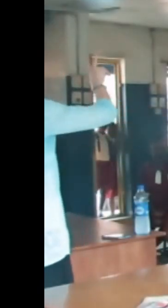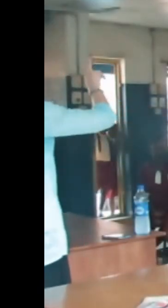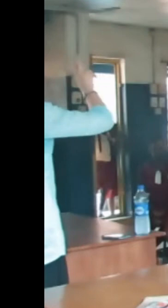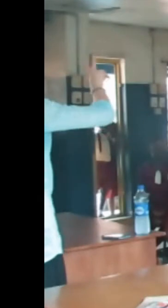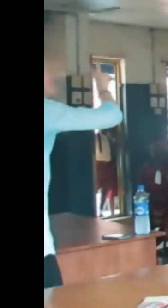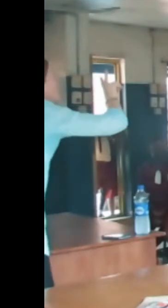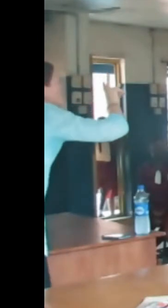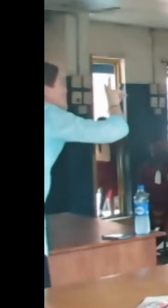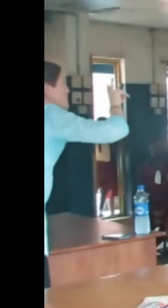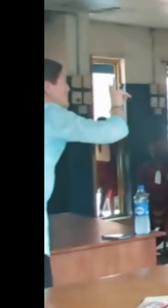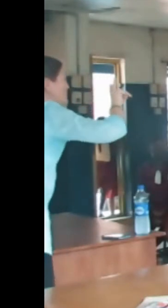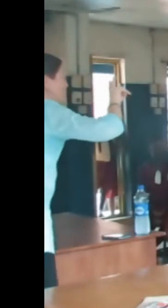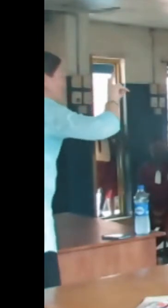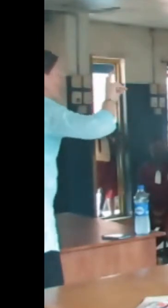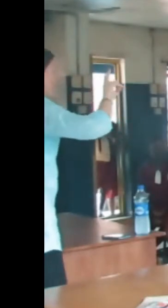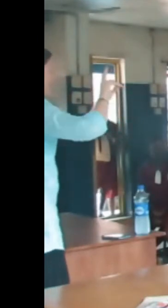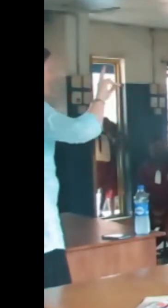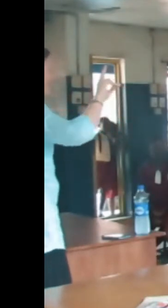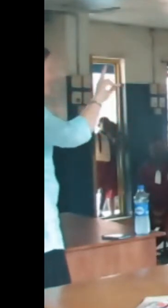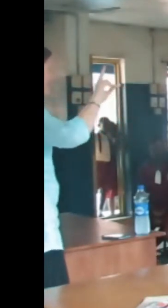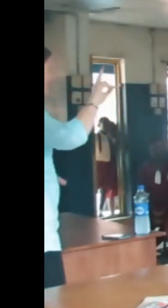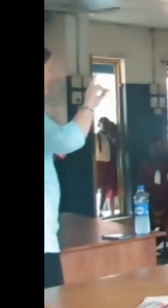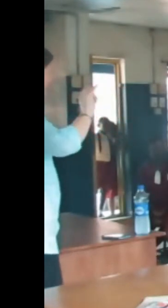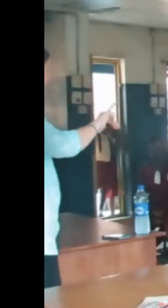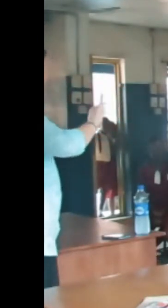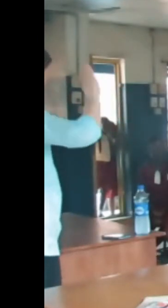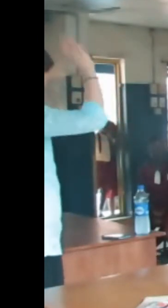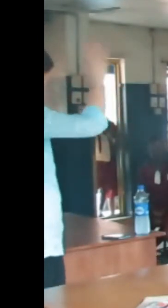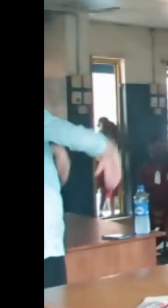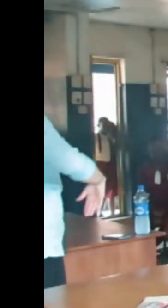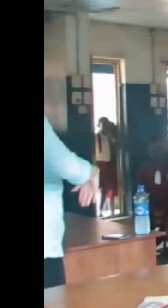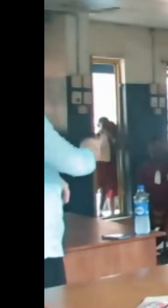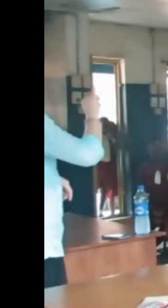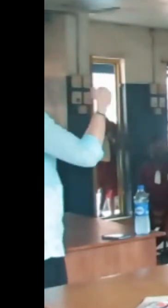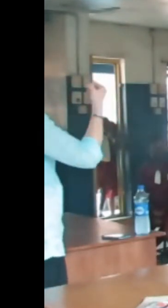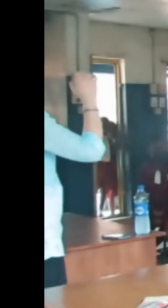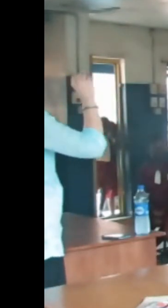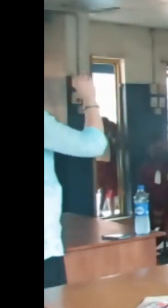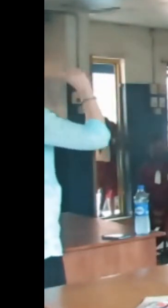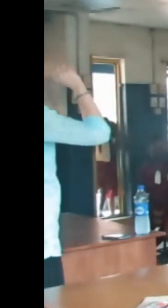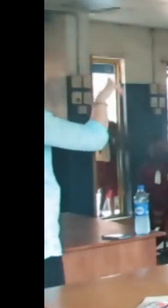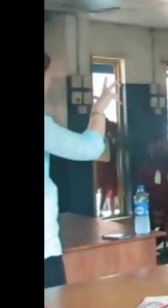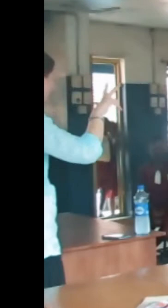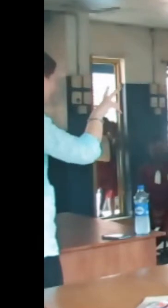die, till today, some communities, some individuals in the rural areas still use some of these signing